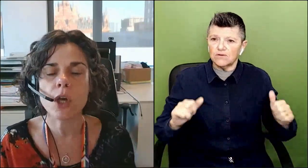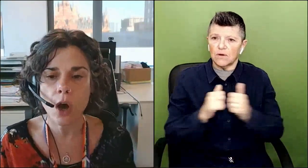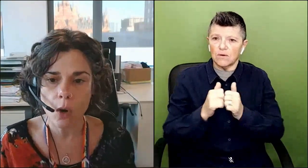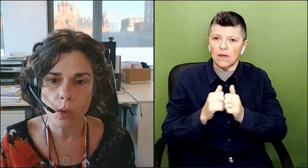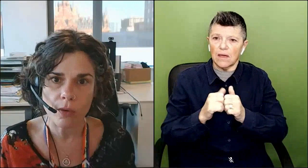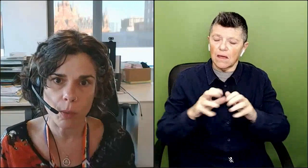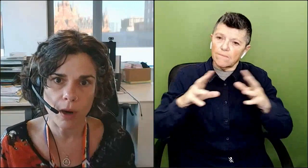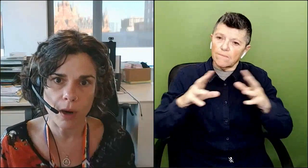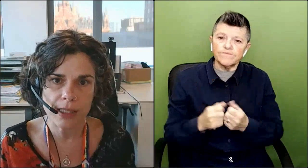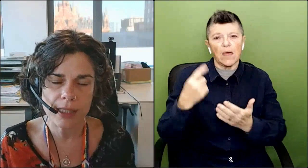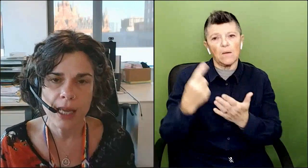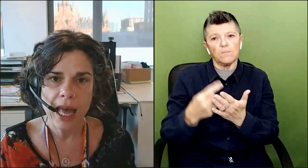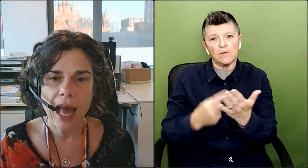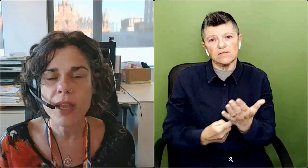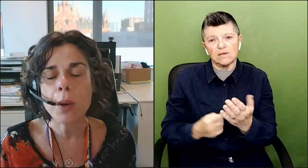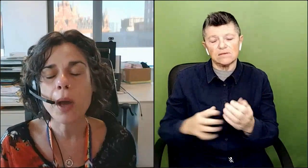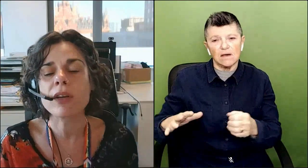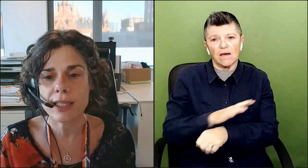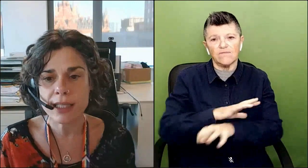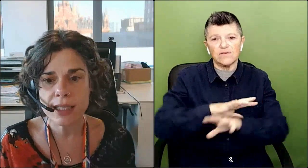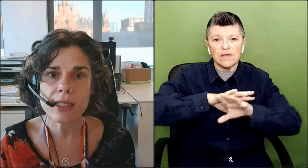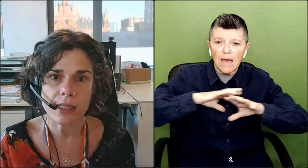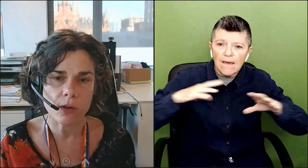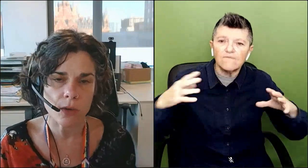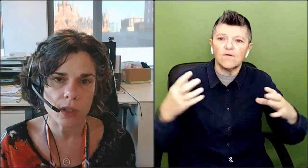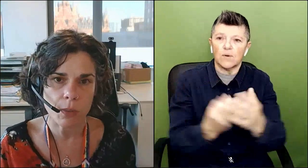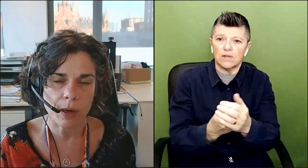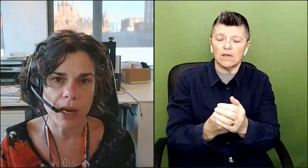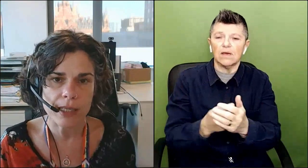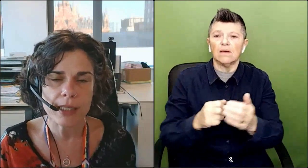the whole of the workplace, and then you have consistency across the workplace.